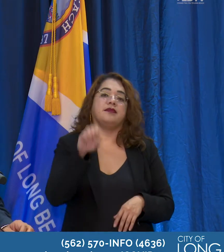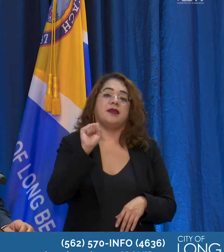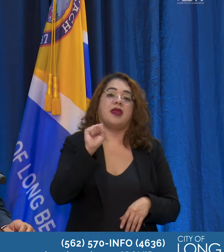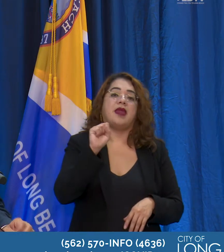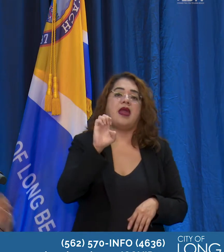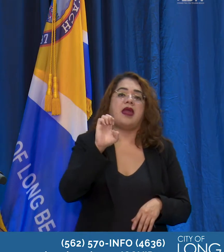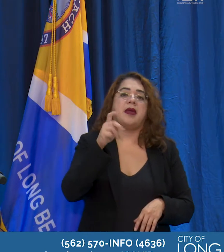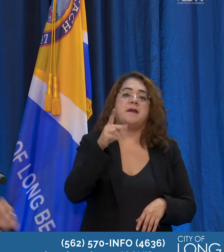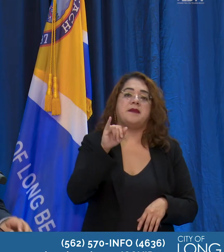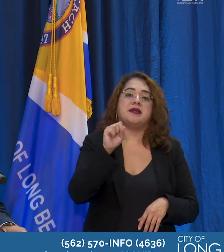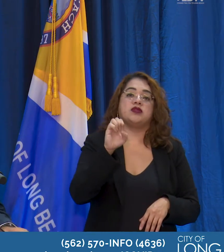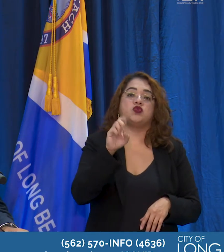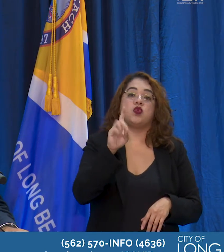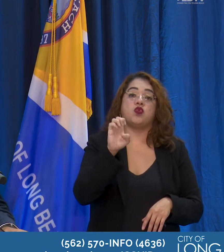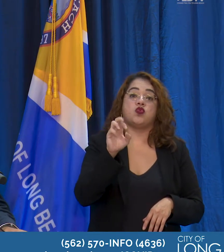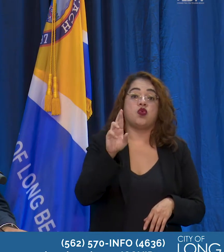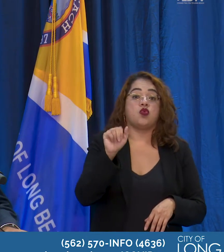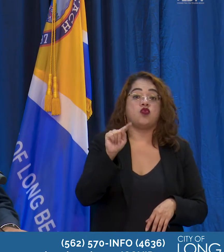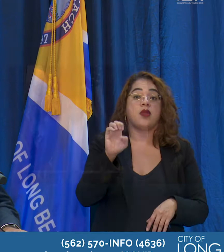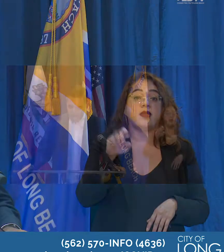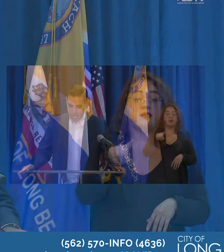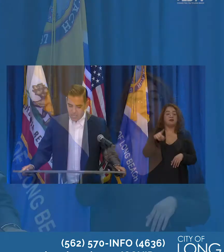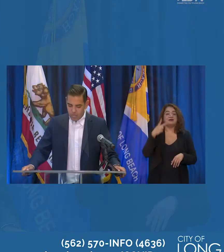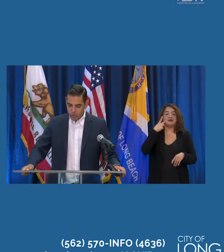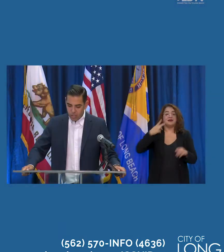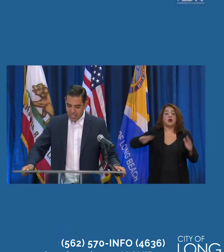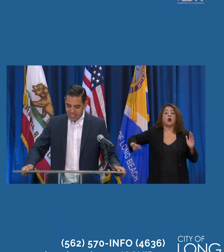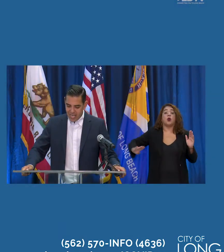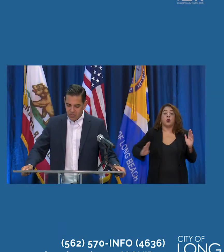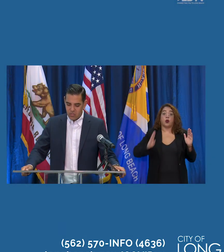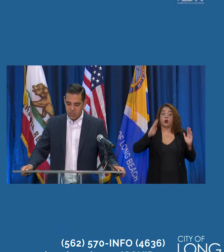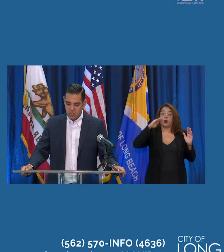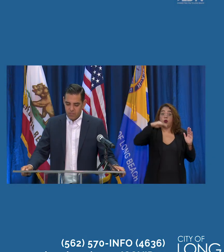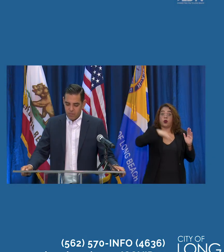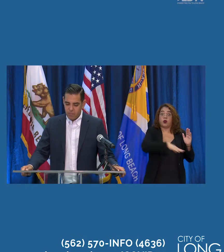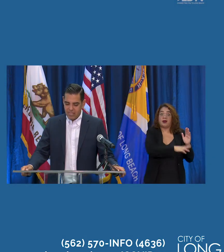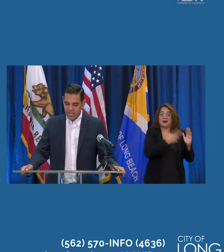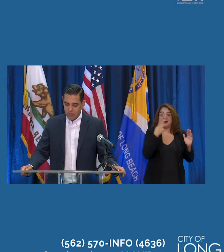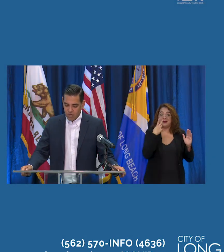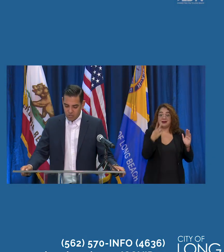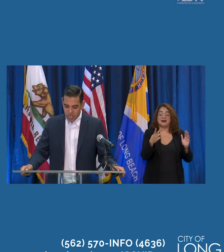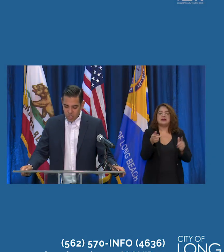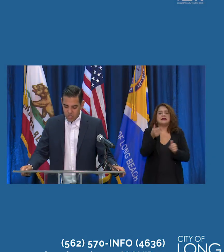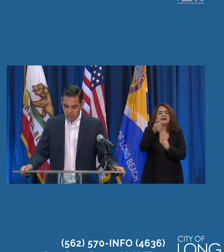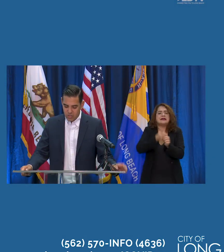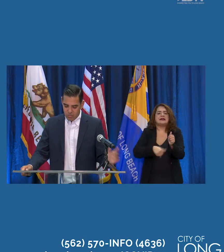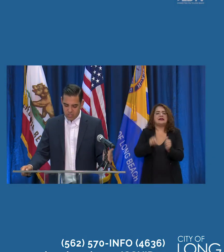information of course on the dashboard we have. And as you look at cases by date for our city, you can see with this